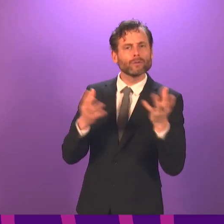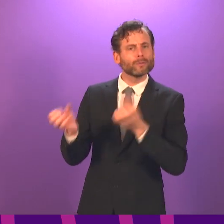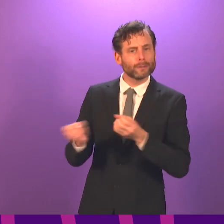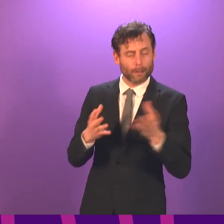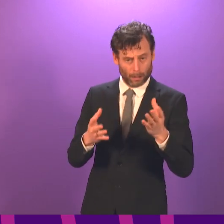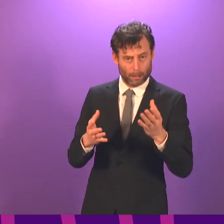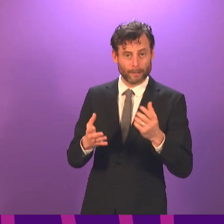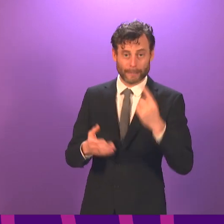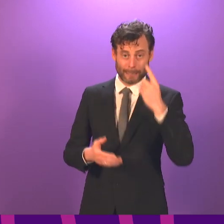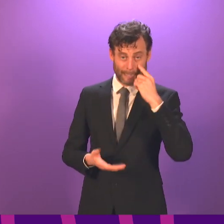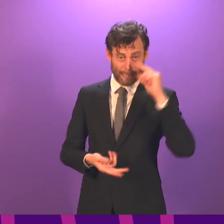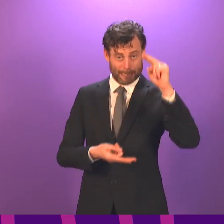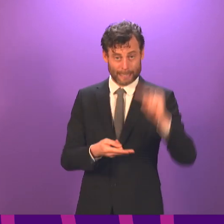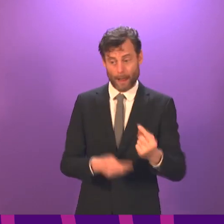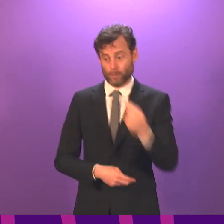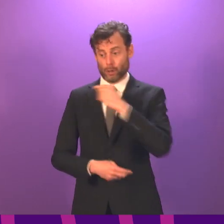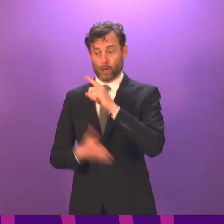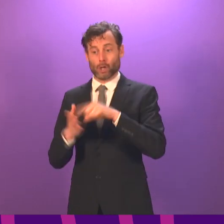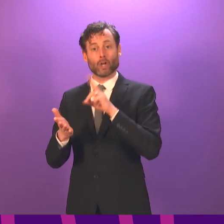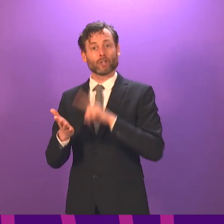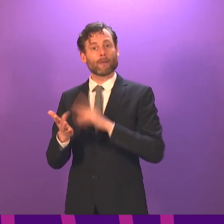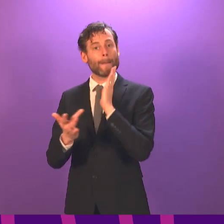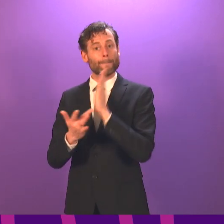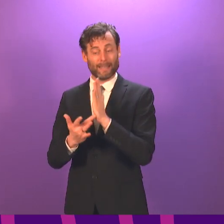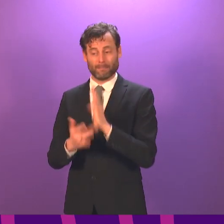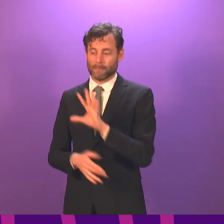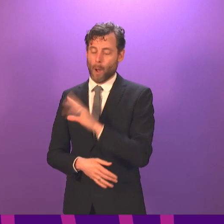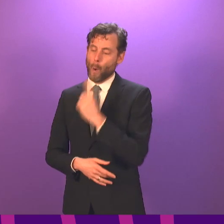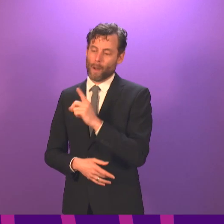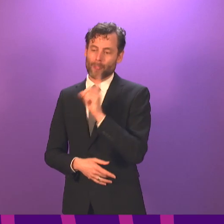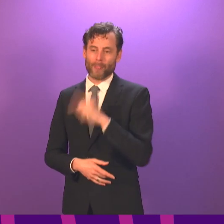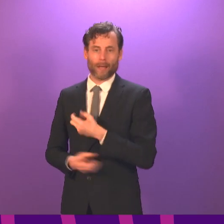more than 1,000 Covid patients a week were being admitted to hospital. In the week to